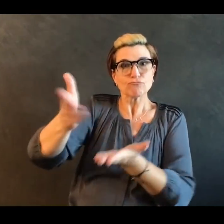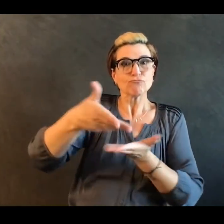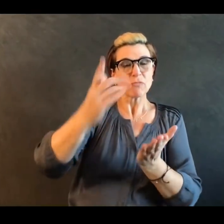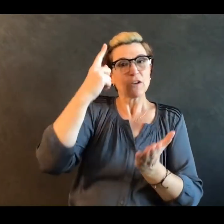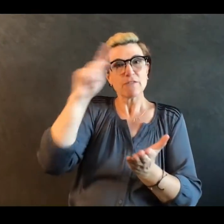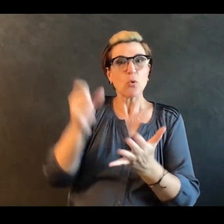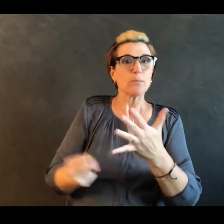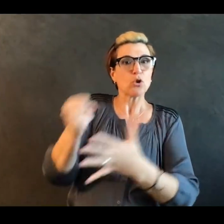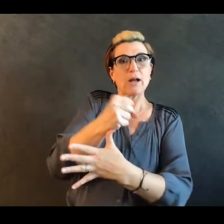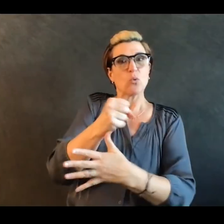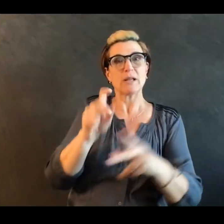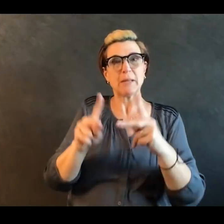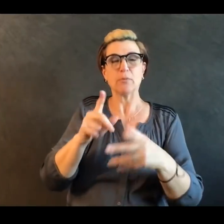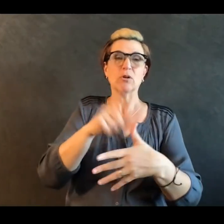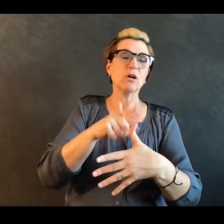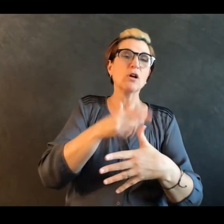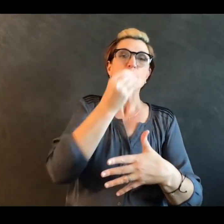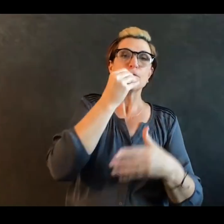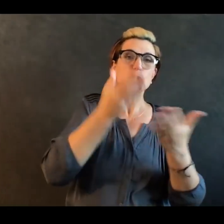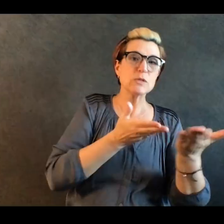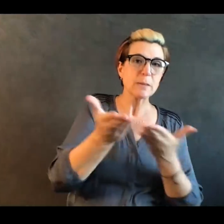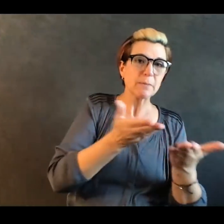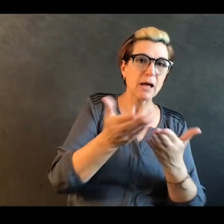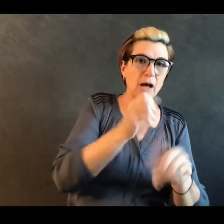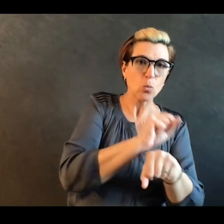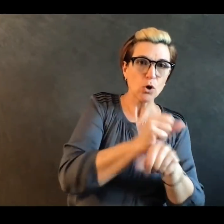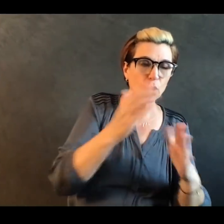of first responders there'll be six point five million masks that go out